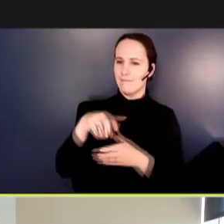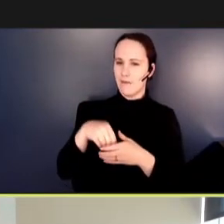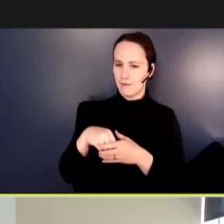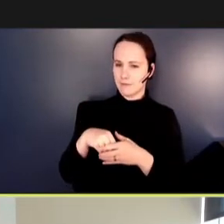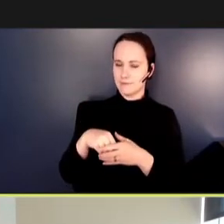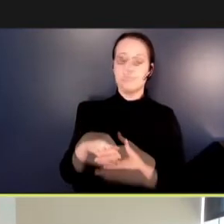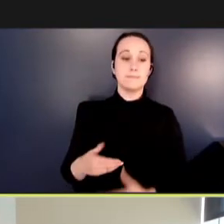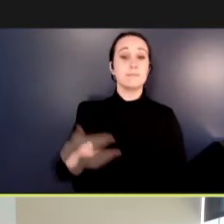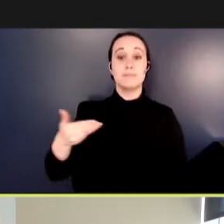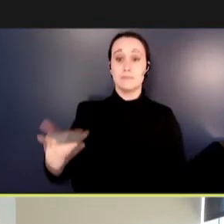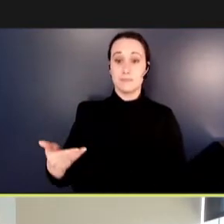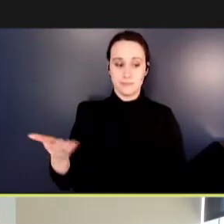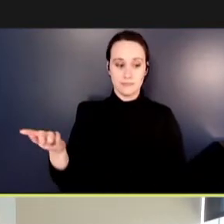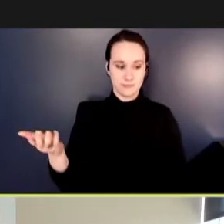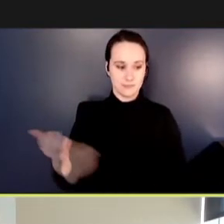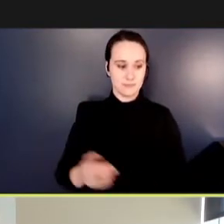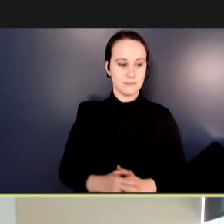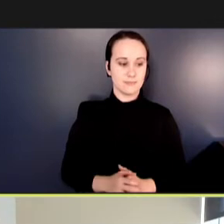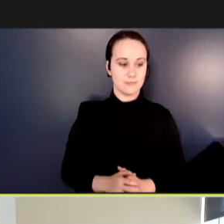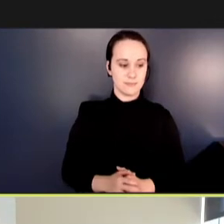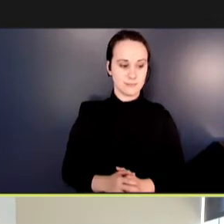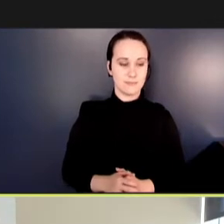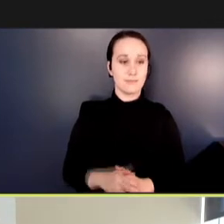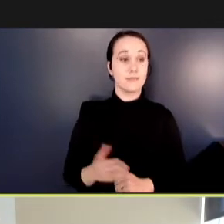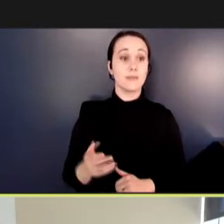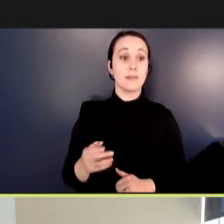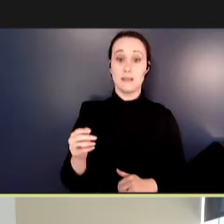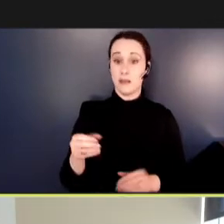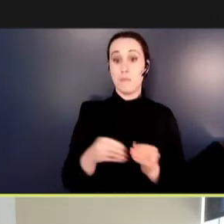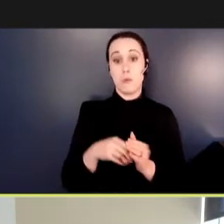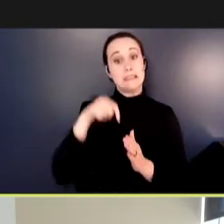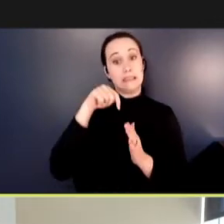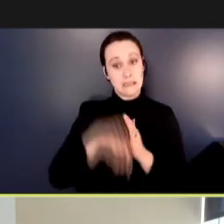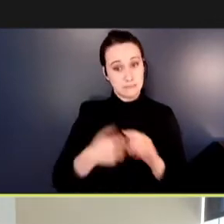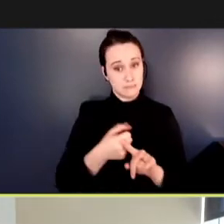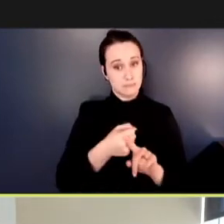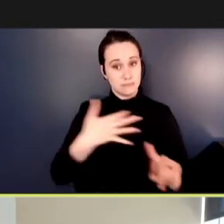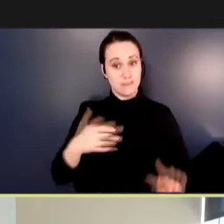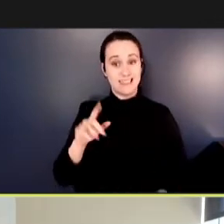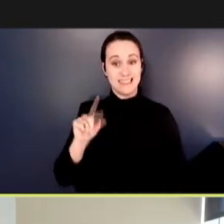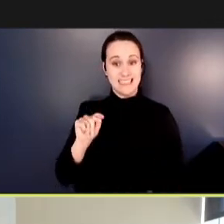So this slide is a little bit deeper dive into T-cell immunology and tools that we're